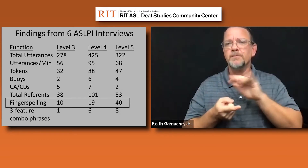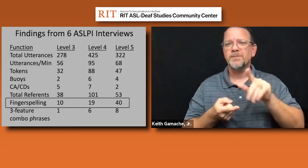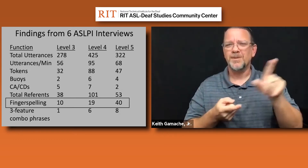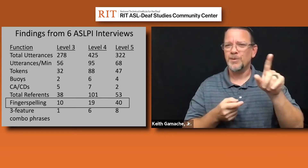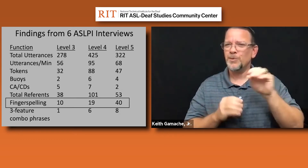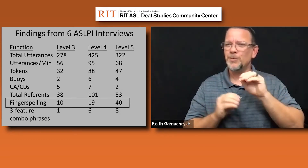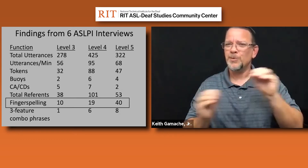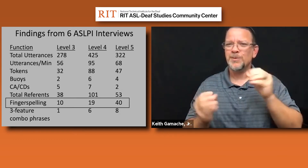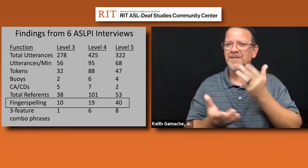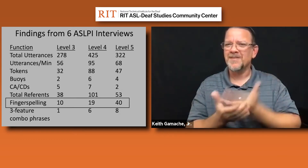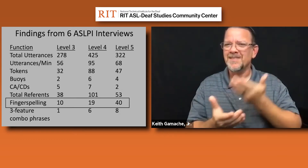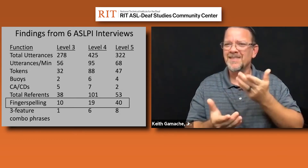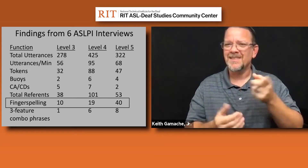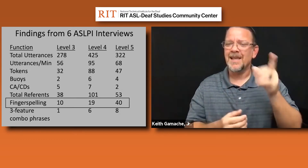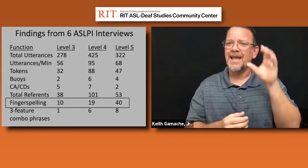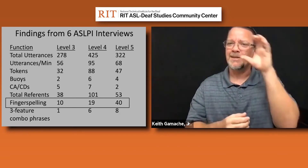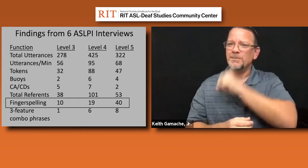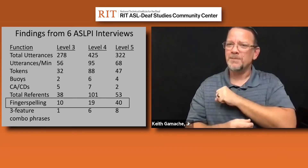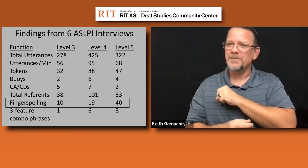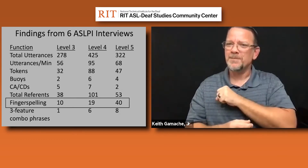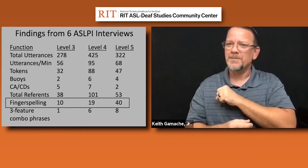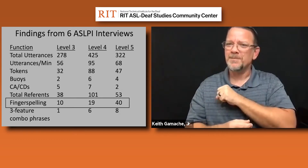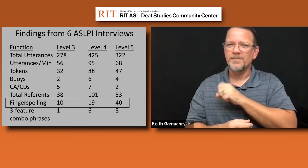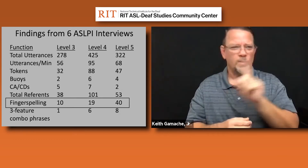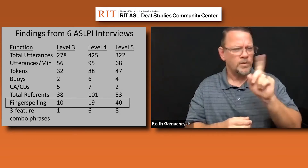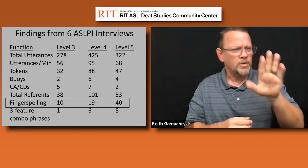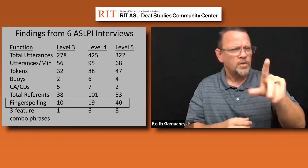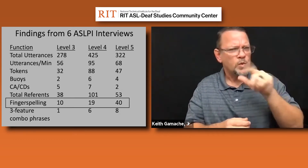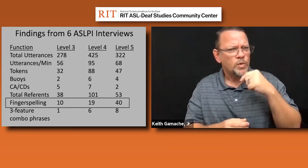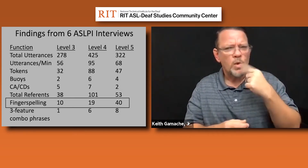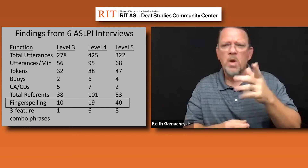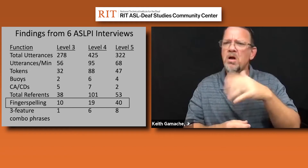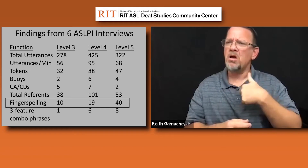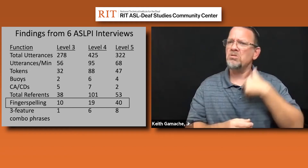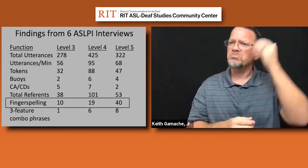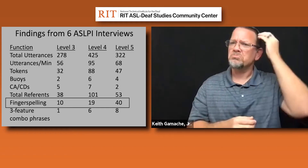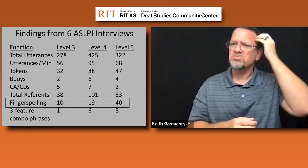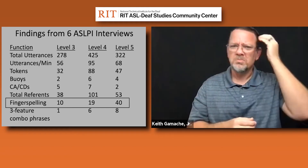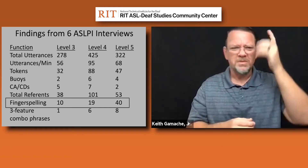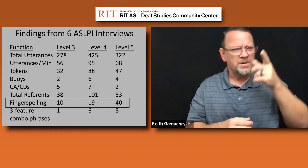was saying that the more proficient, you are, the less fingerspelling you would use,